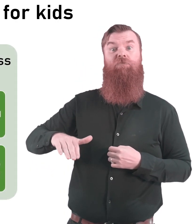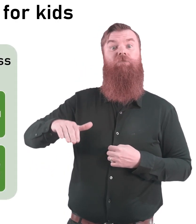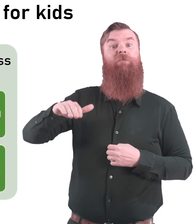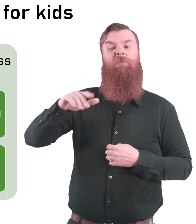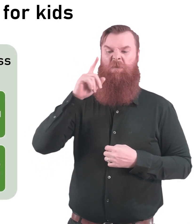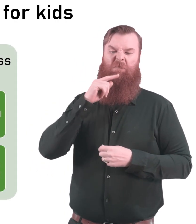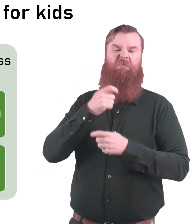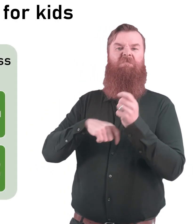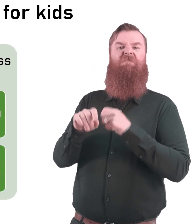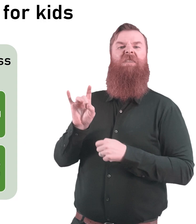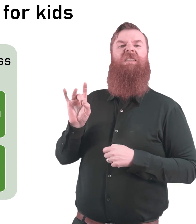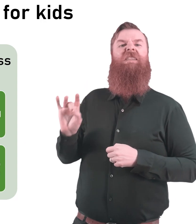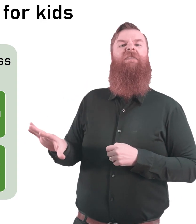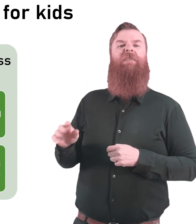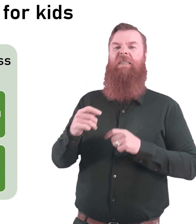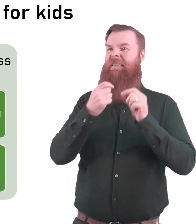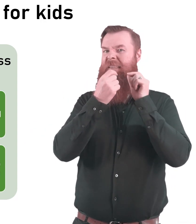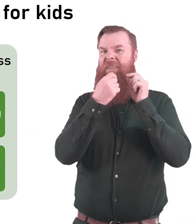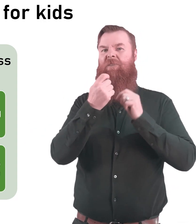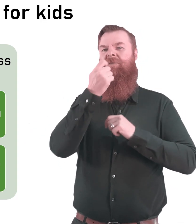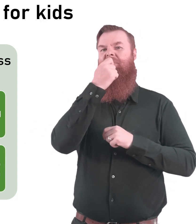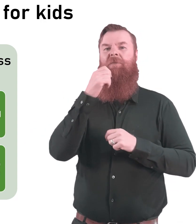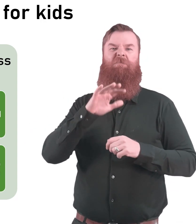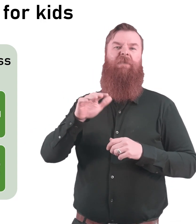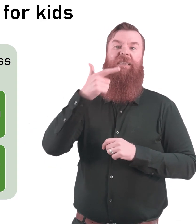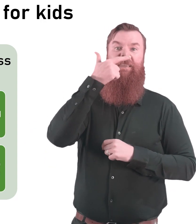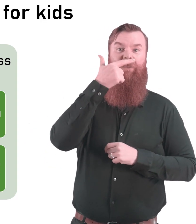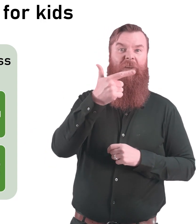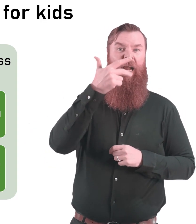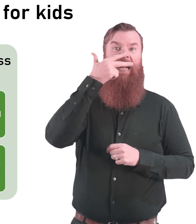As children get older, they can begin cleaning between their own teeth.